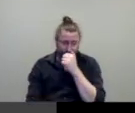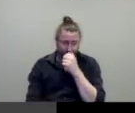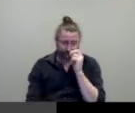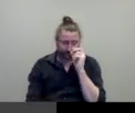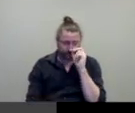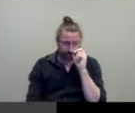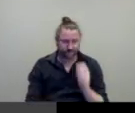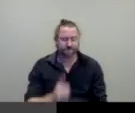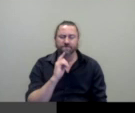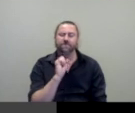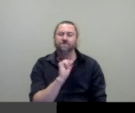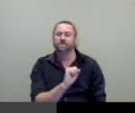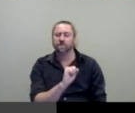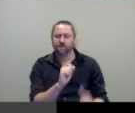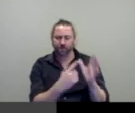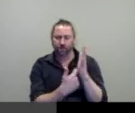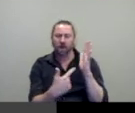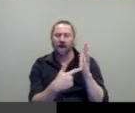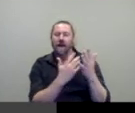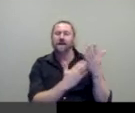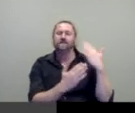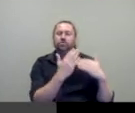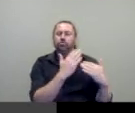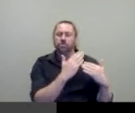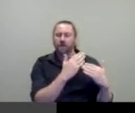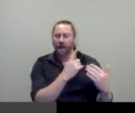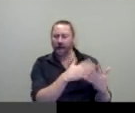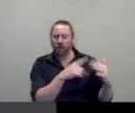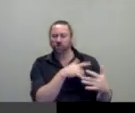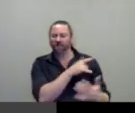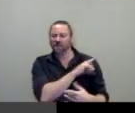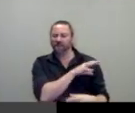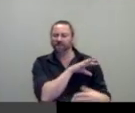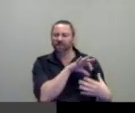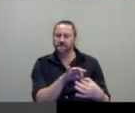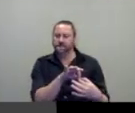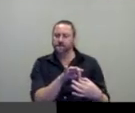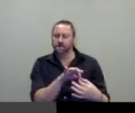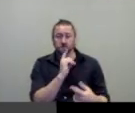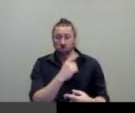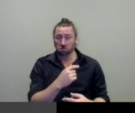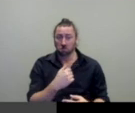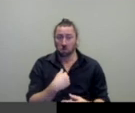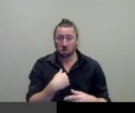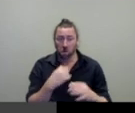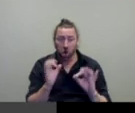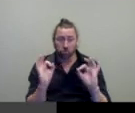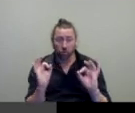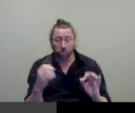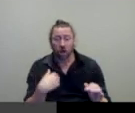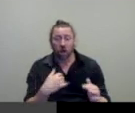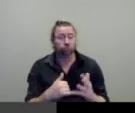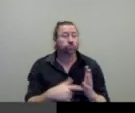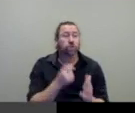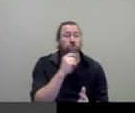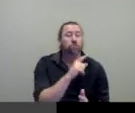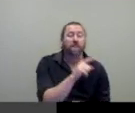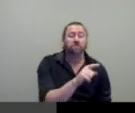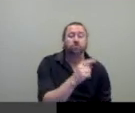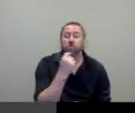where her artworks sit in relation to art history overturn says I don't I like to float around